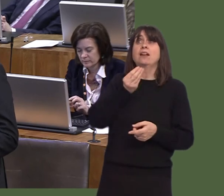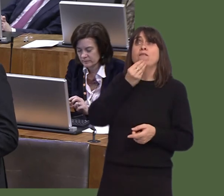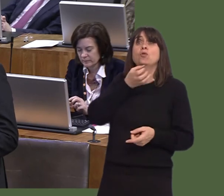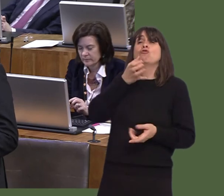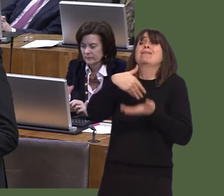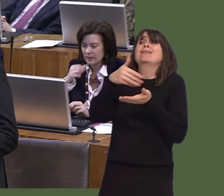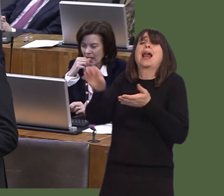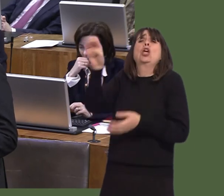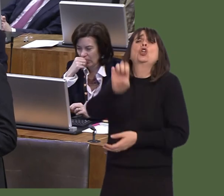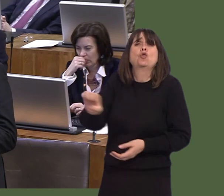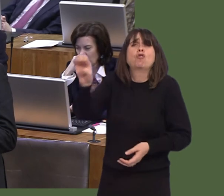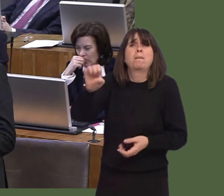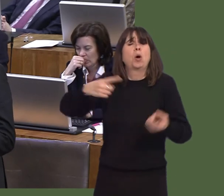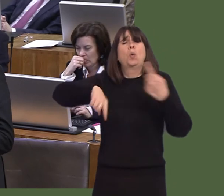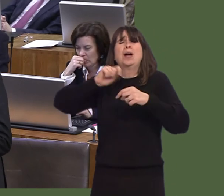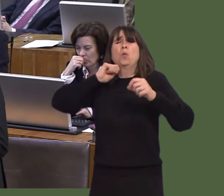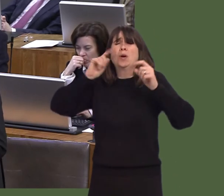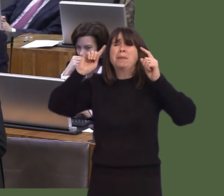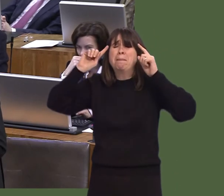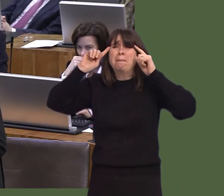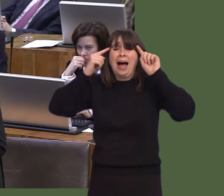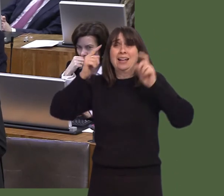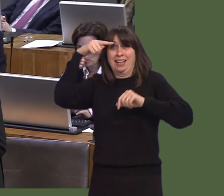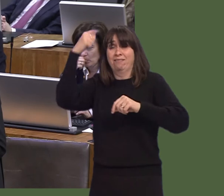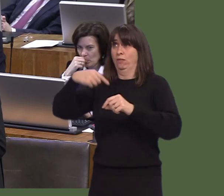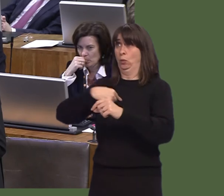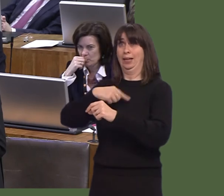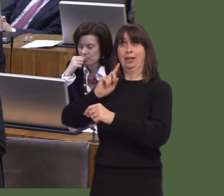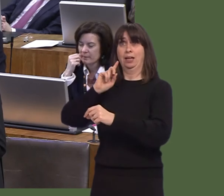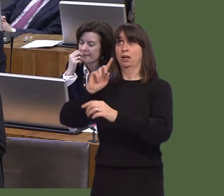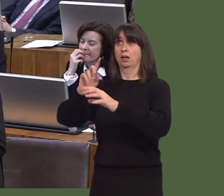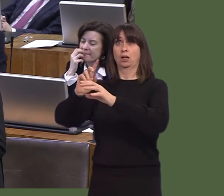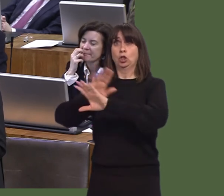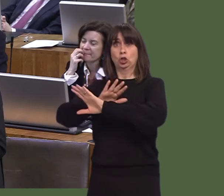and into Liverpool and to avoid the Welsh ports, if that border is seen as more problematic.